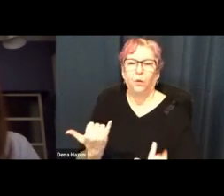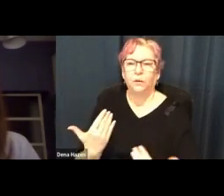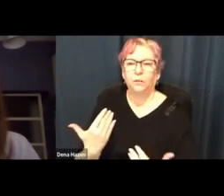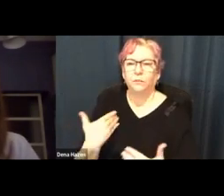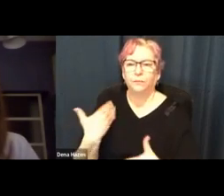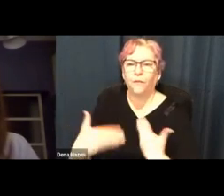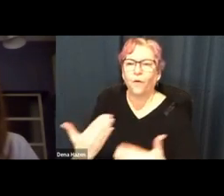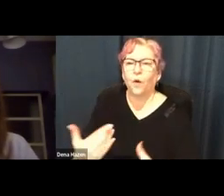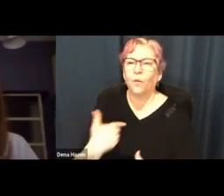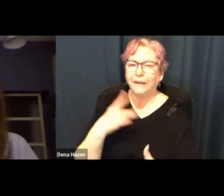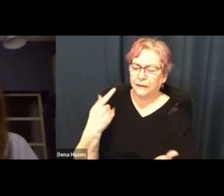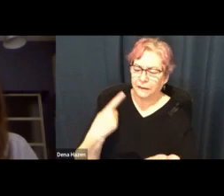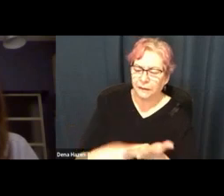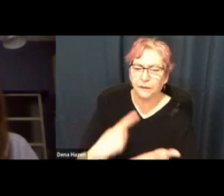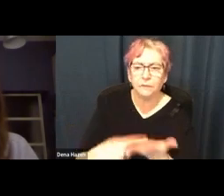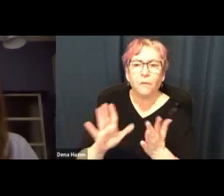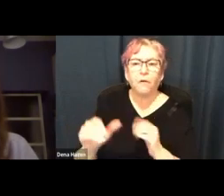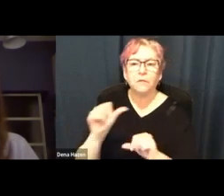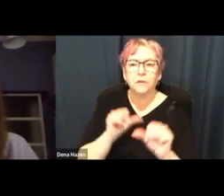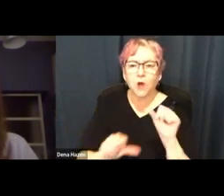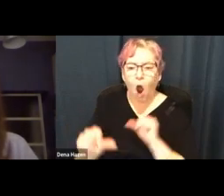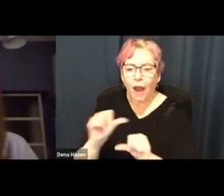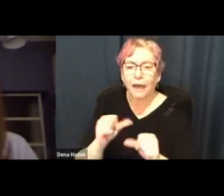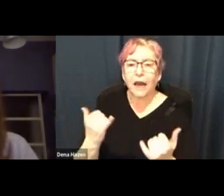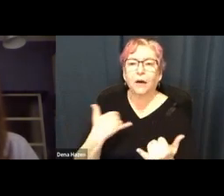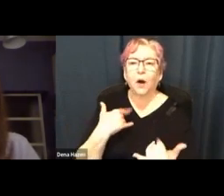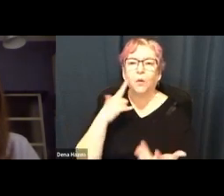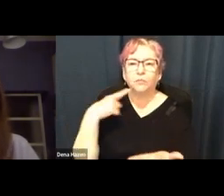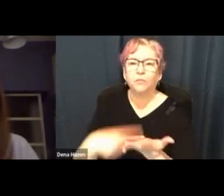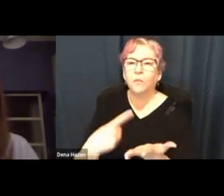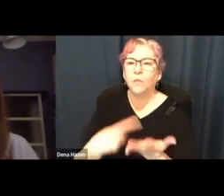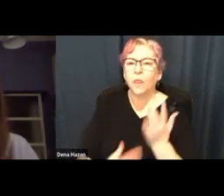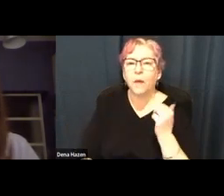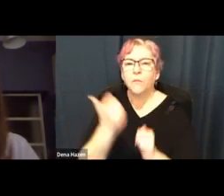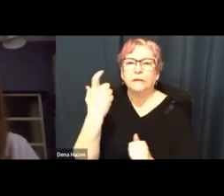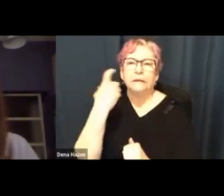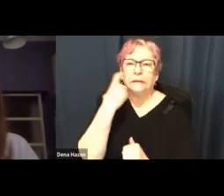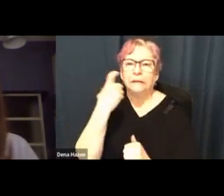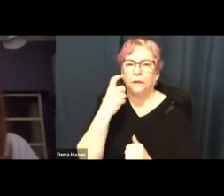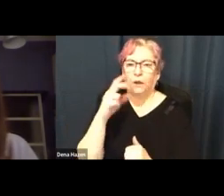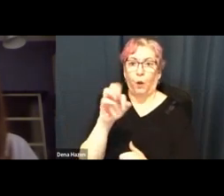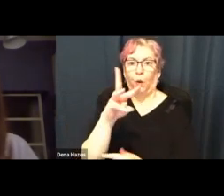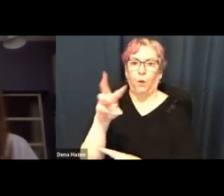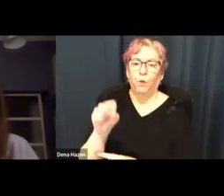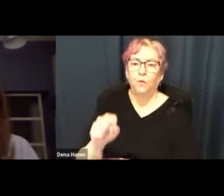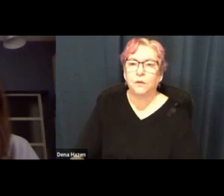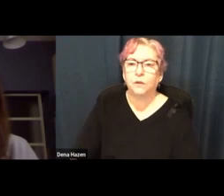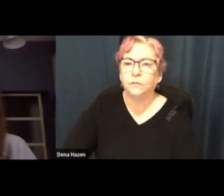We've talked about the science and now I want to speak about the most recent news.